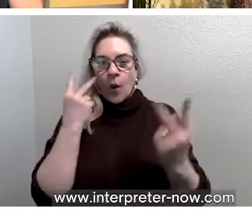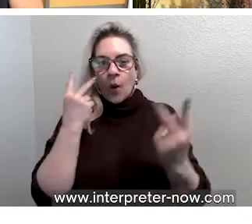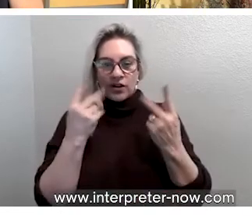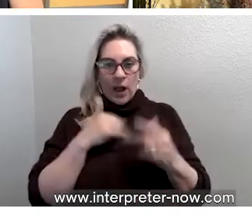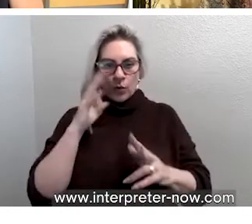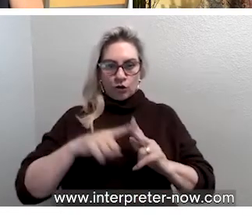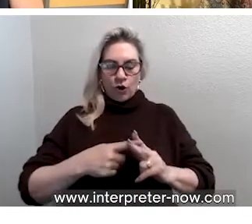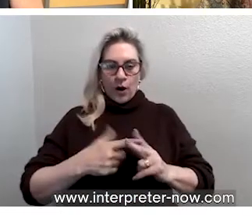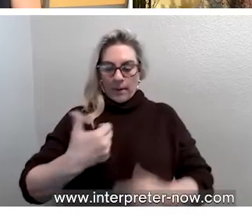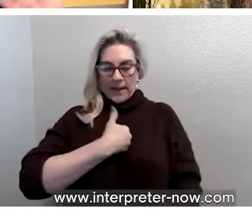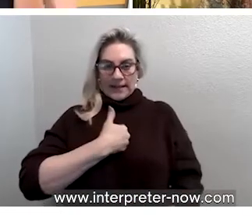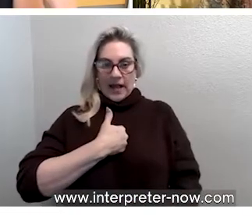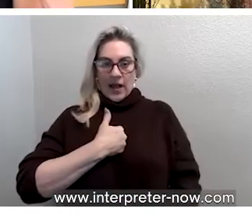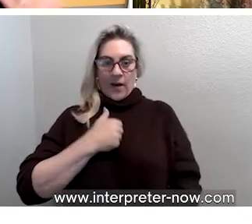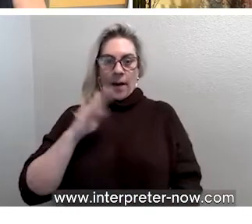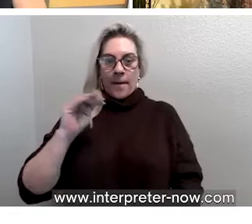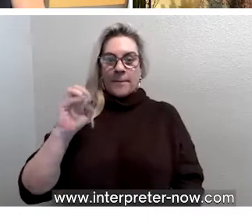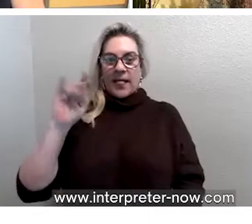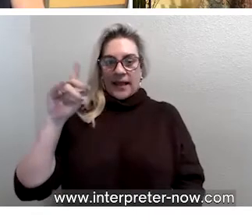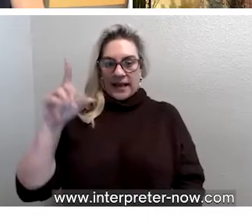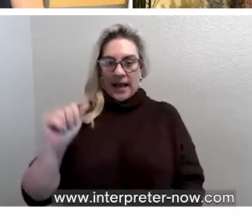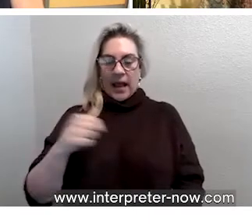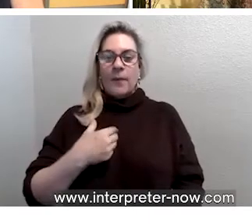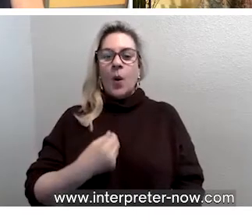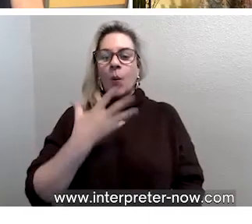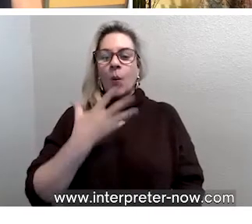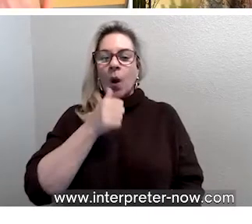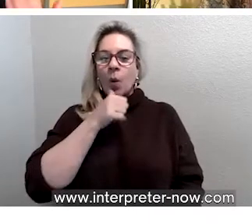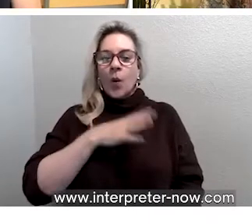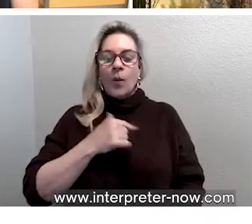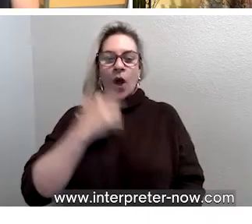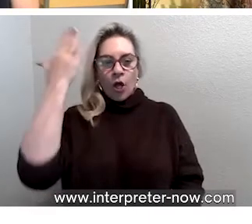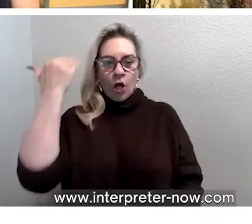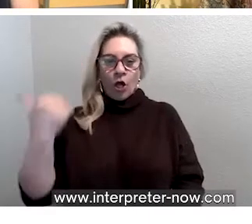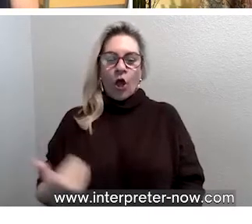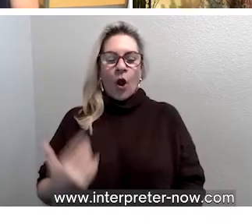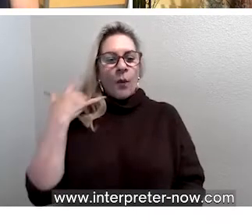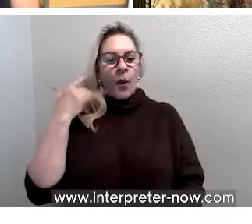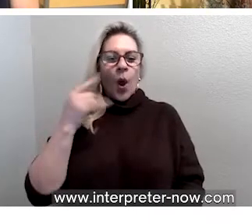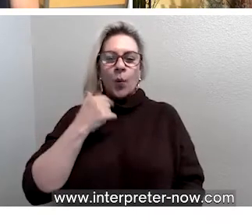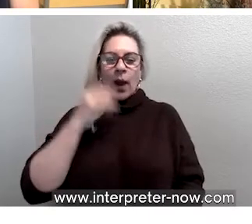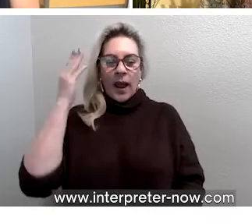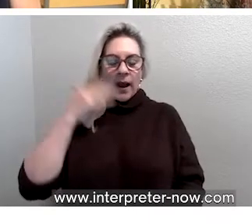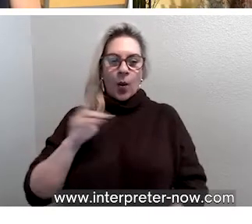I'm a White woman with long blonde and red hair. I'm wearing a black tank top today.